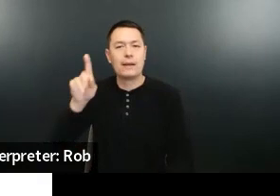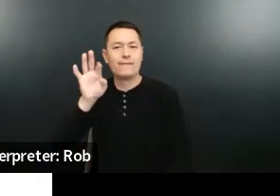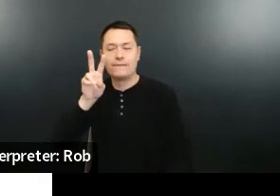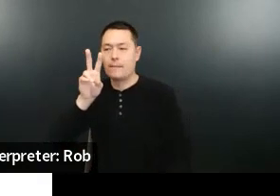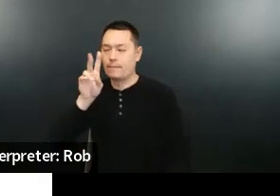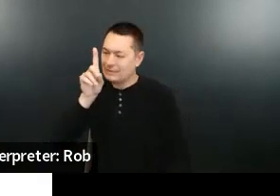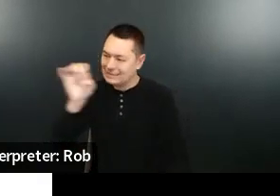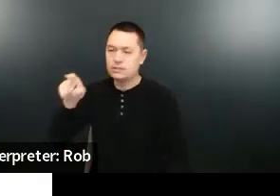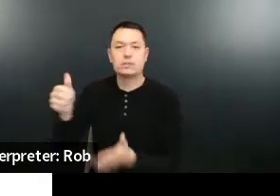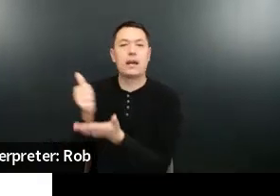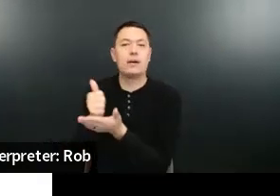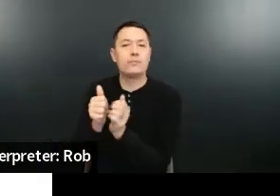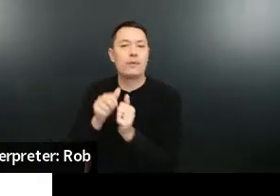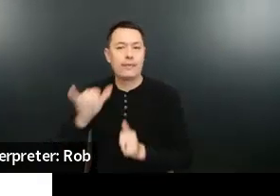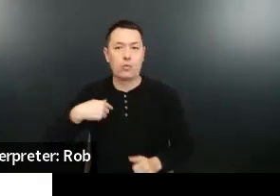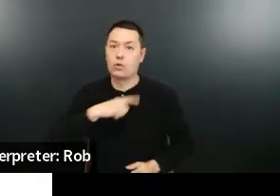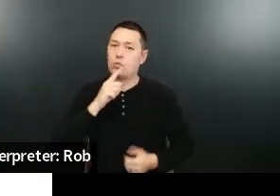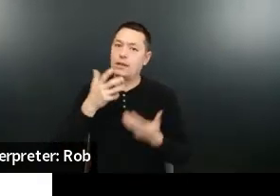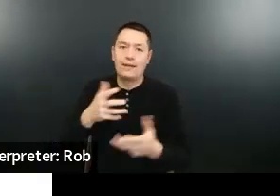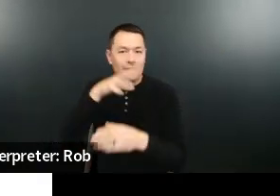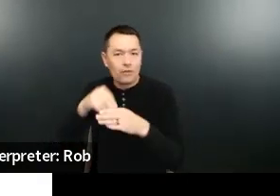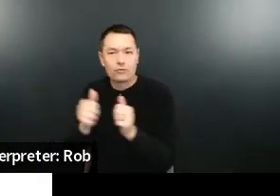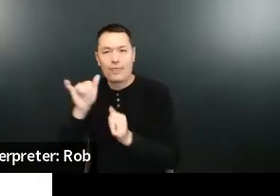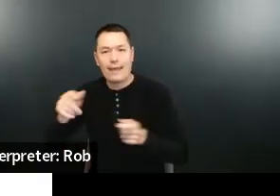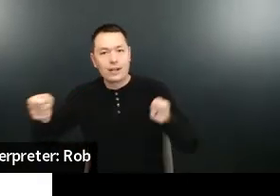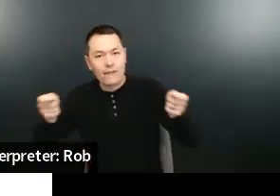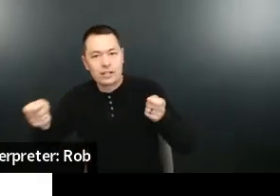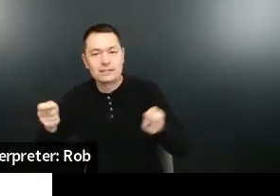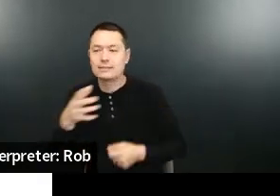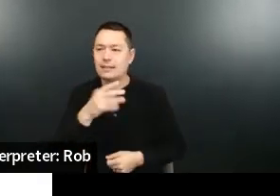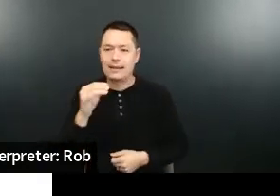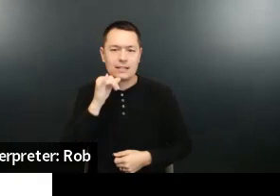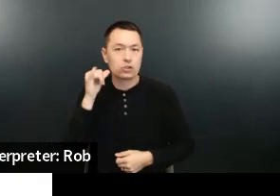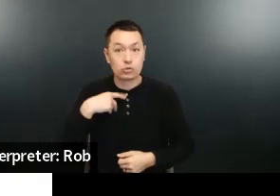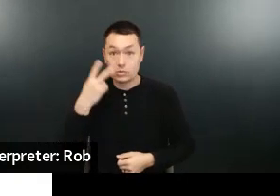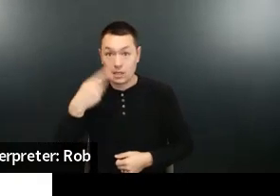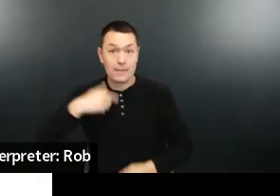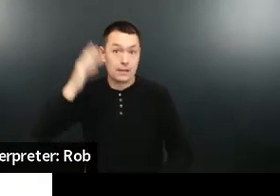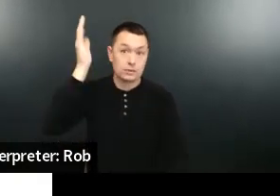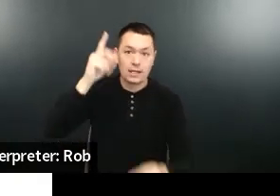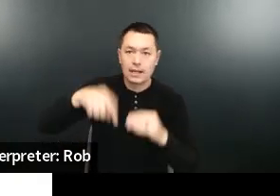So we're really involved in all of that governance. And yesterday you saw me presenting on the strategic planning course